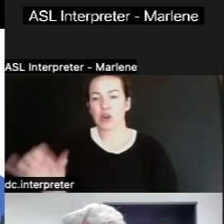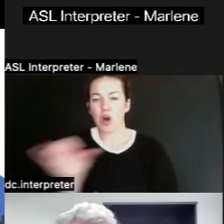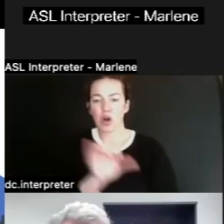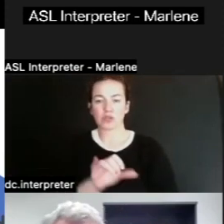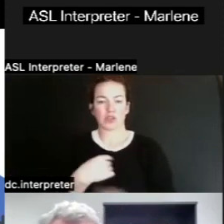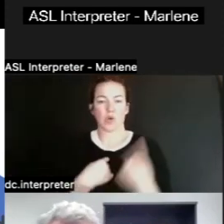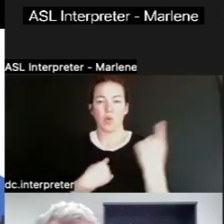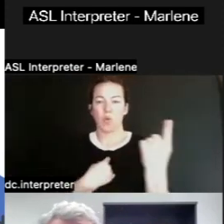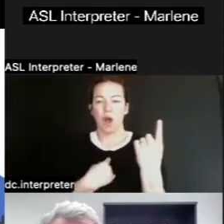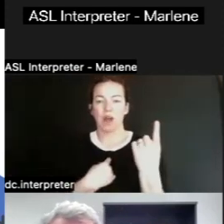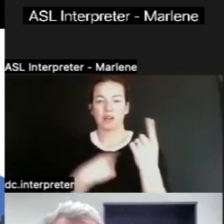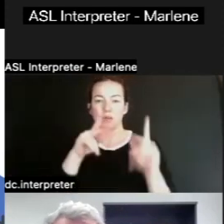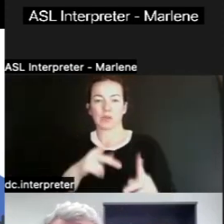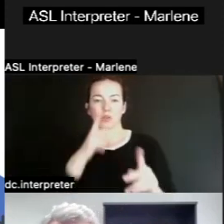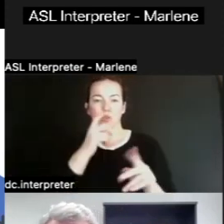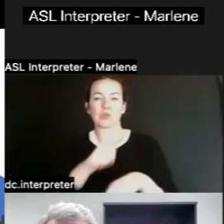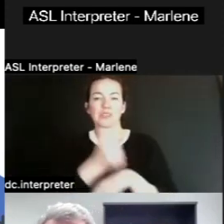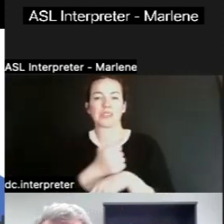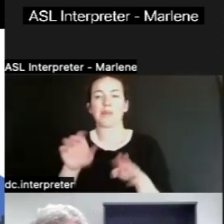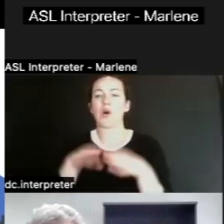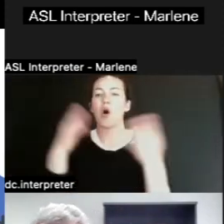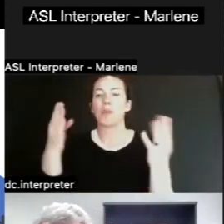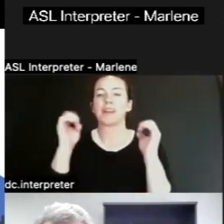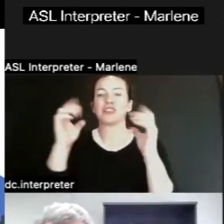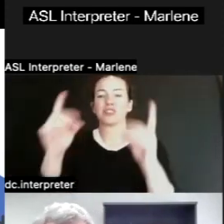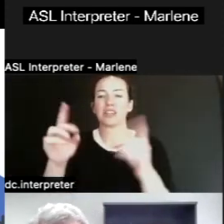of the founding folks who put together the open education, analytics, Microsoft education to